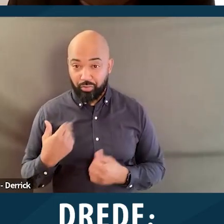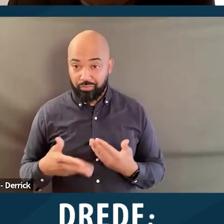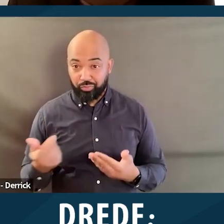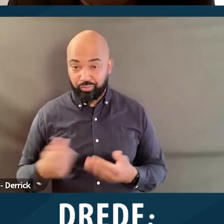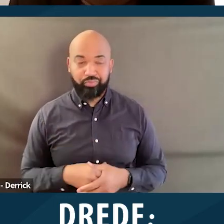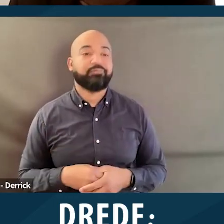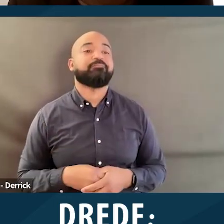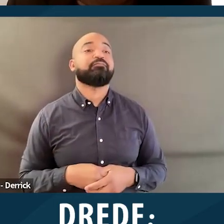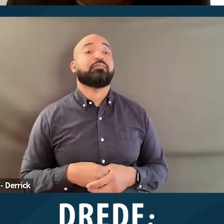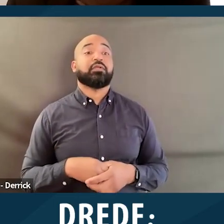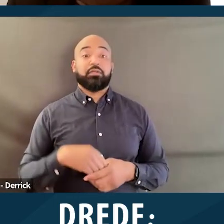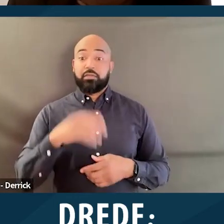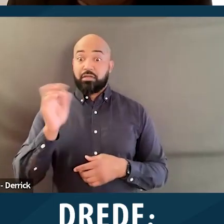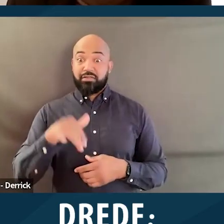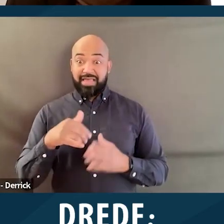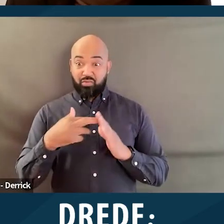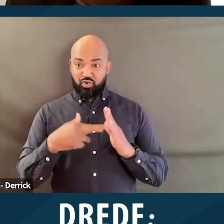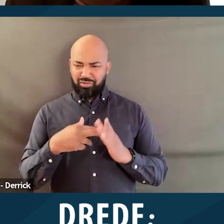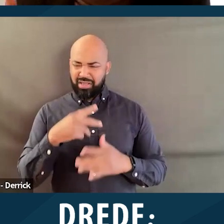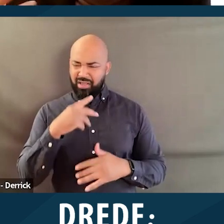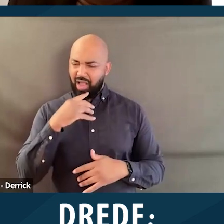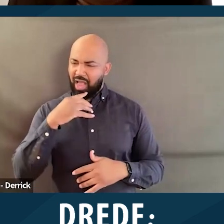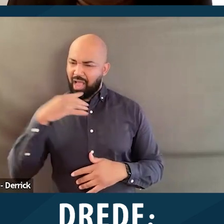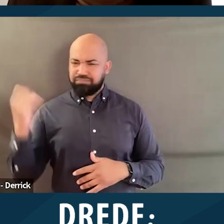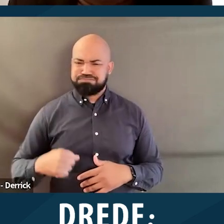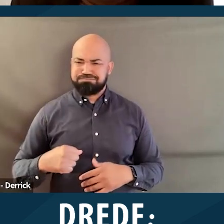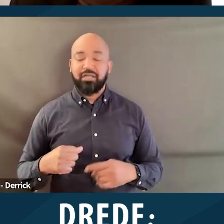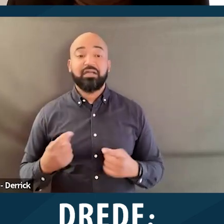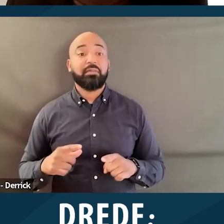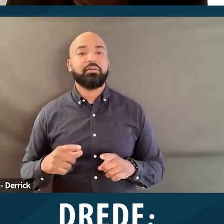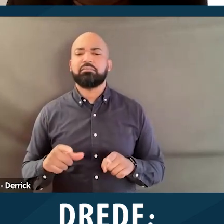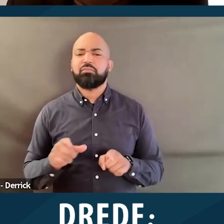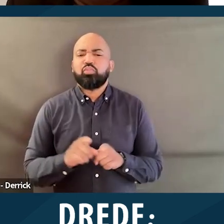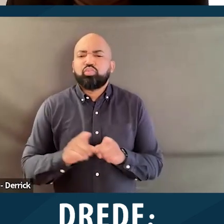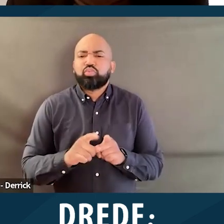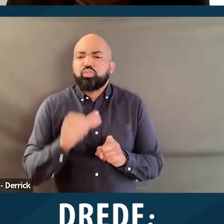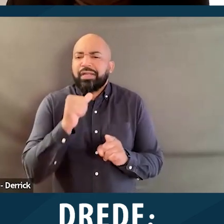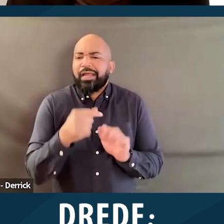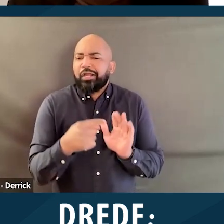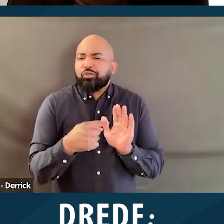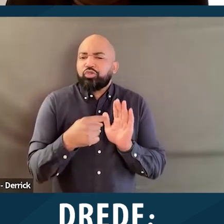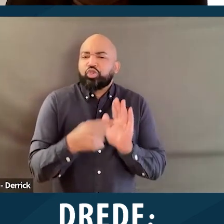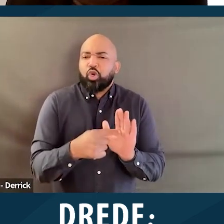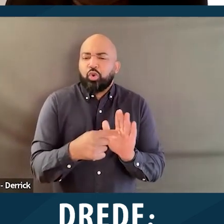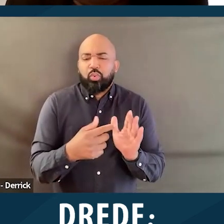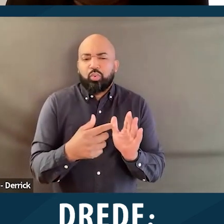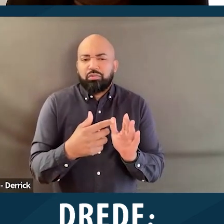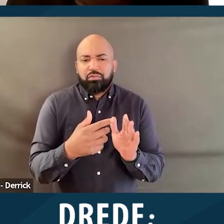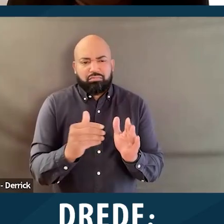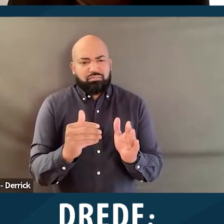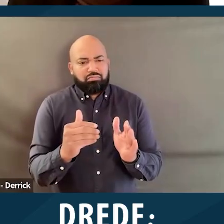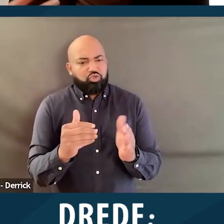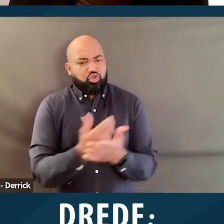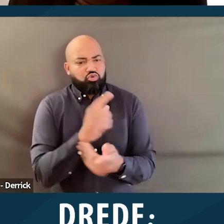which was almost 50 years ago, and so because that rule was so old at this point and really